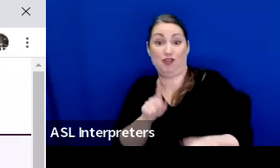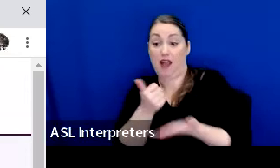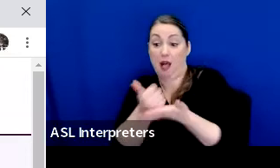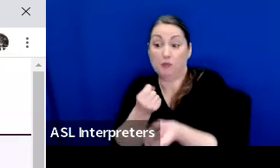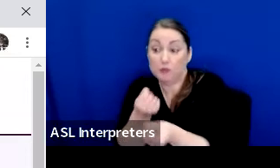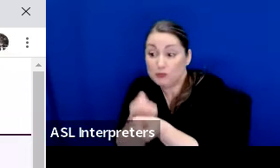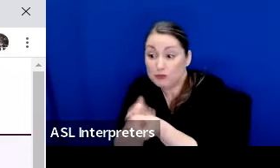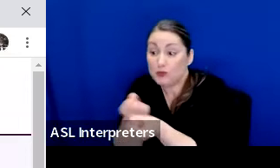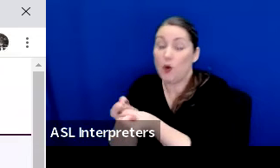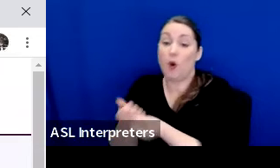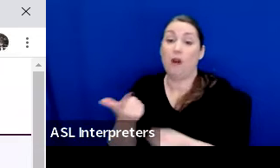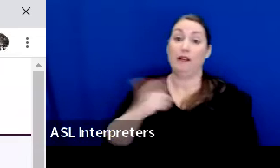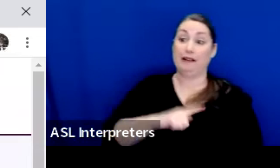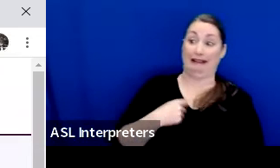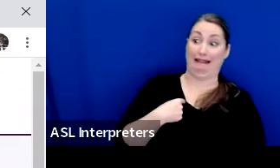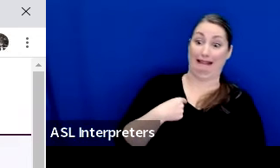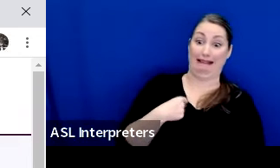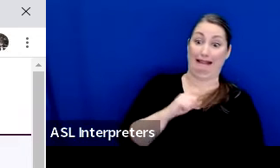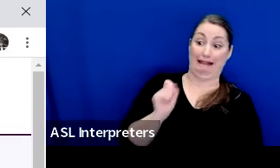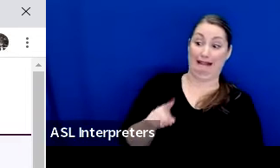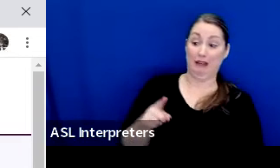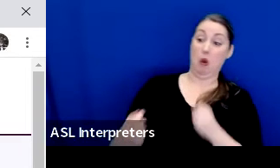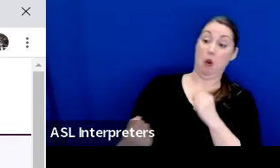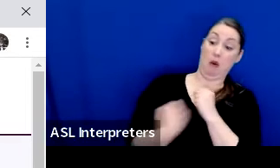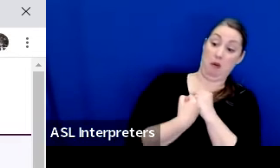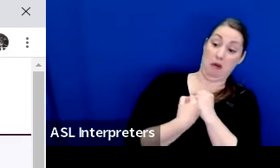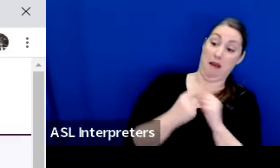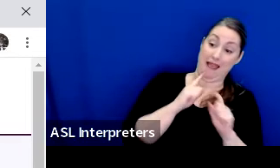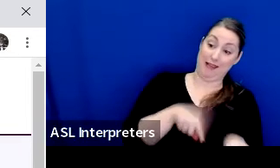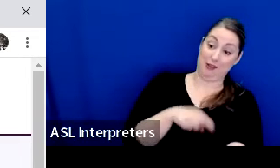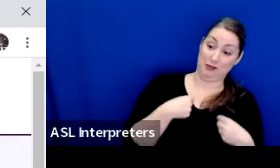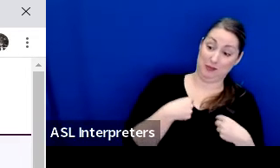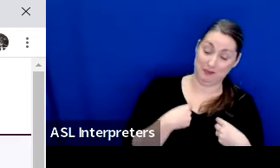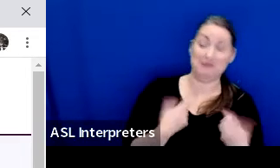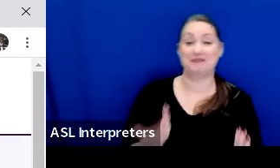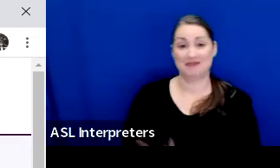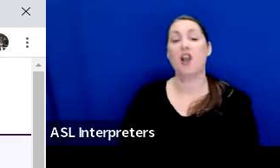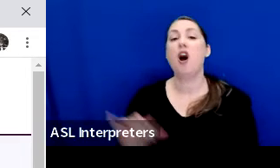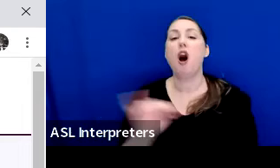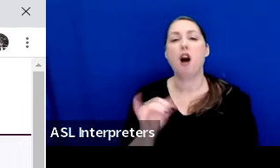like I said, there's a whole forum for getting help with my open mouth. There's also a course on learning how to use mathematics.